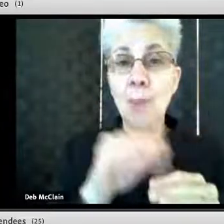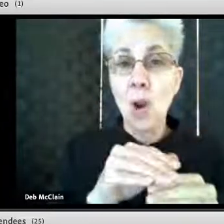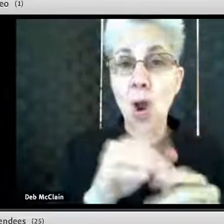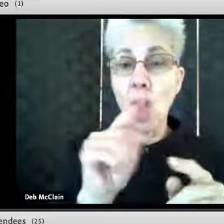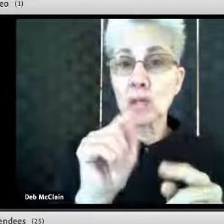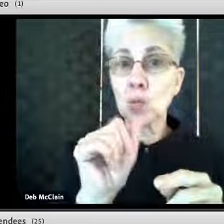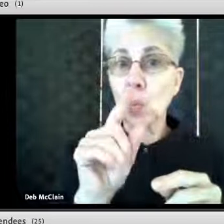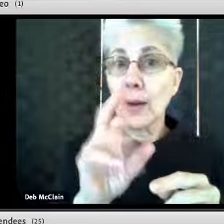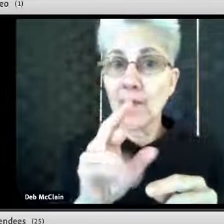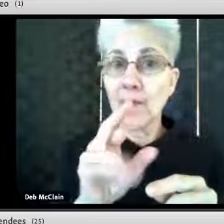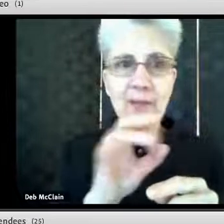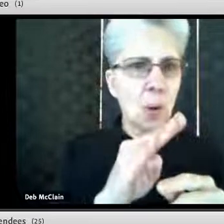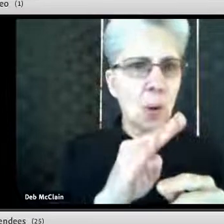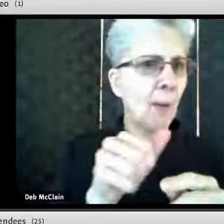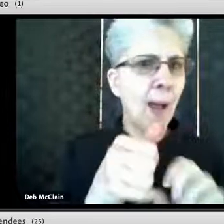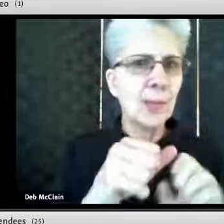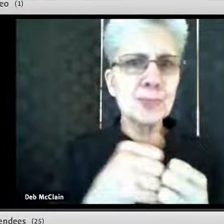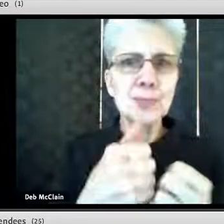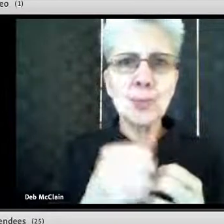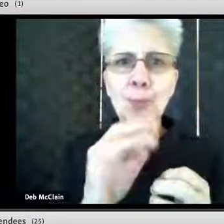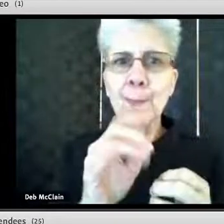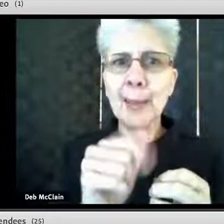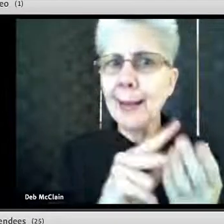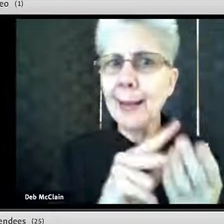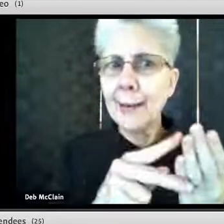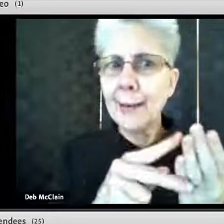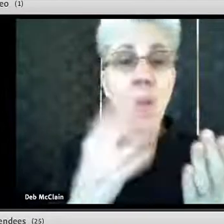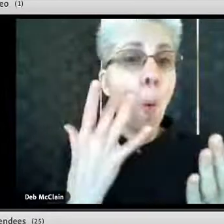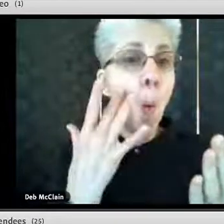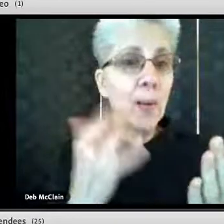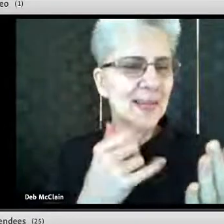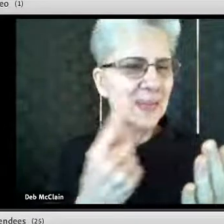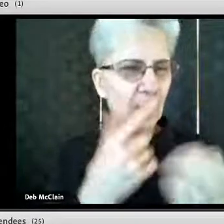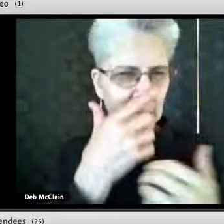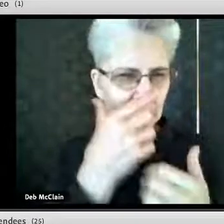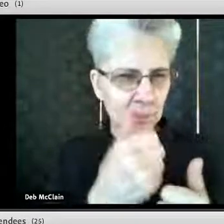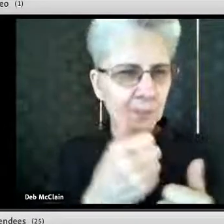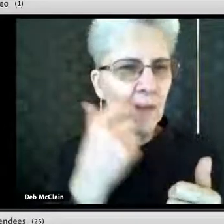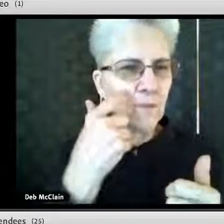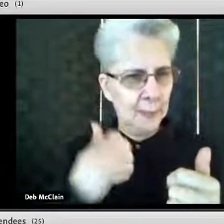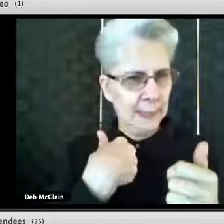or any of the other social media platforms, it's because there's something in it for me.